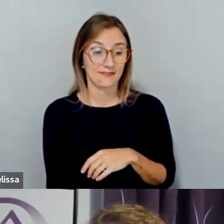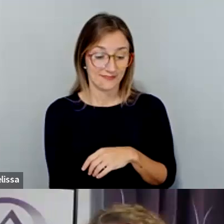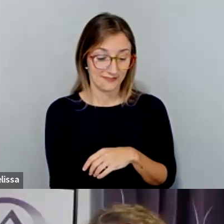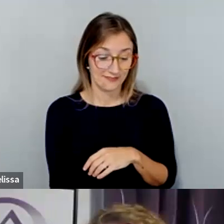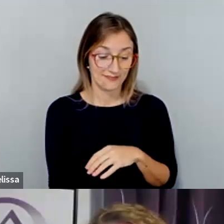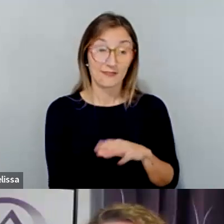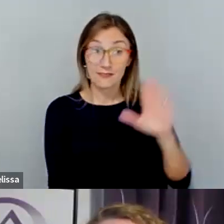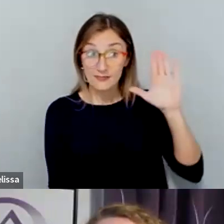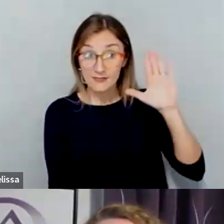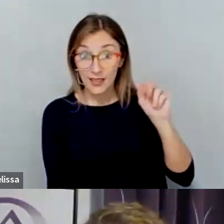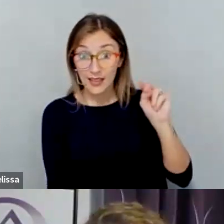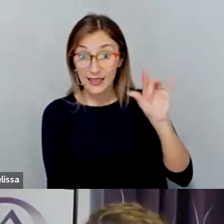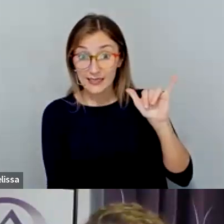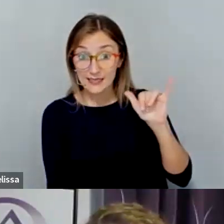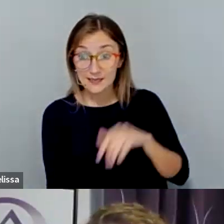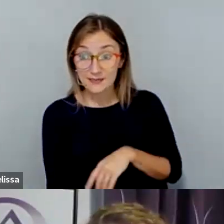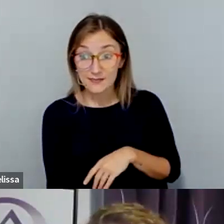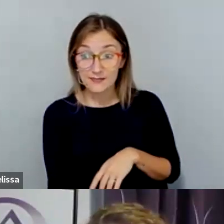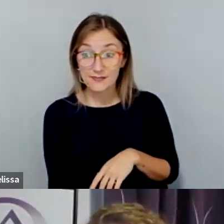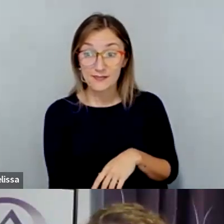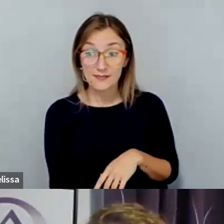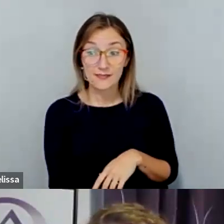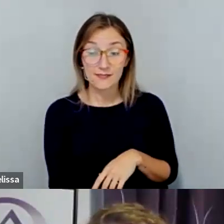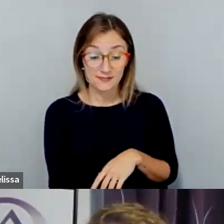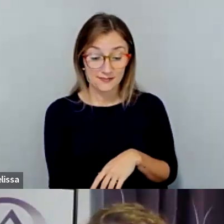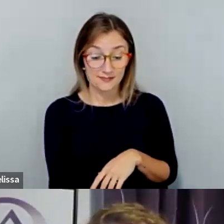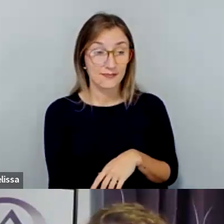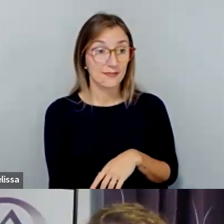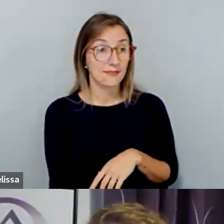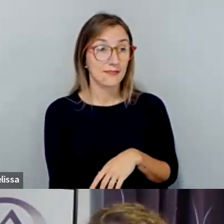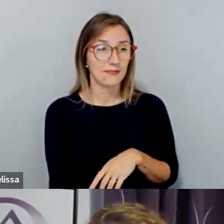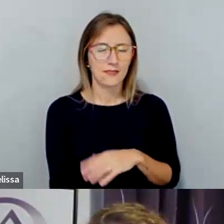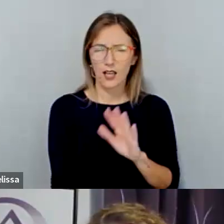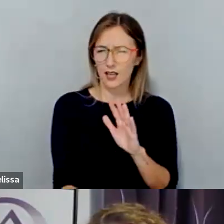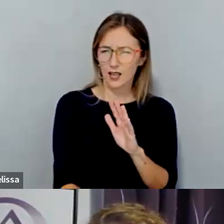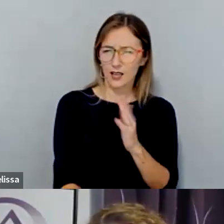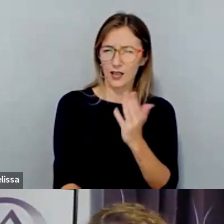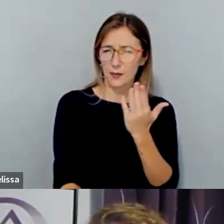instead of better.